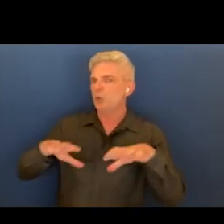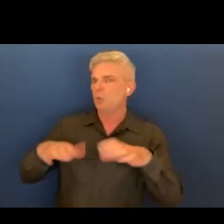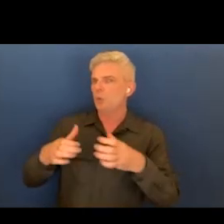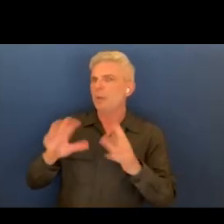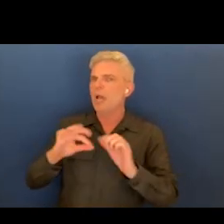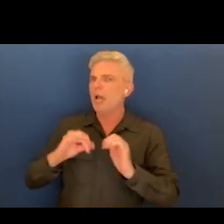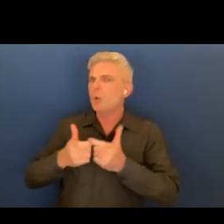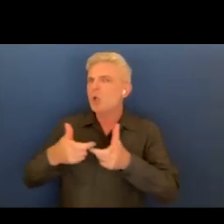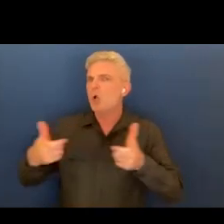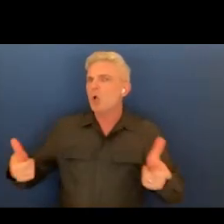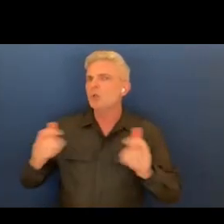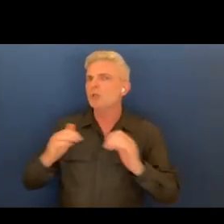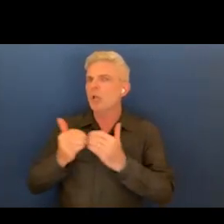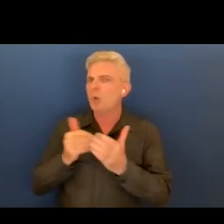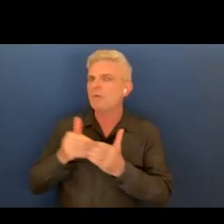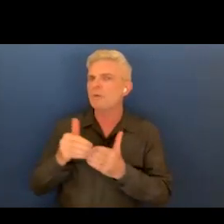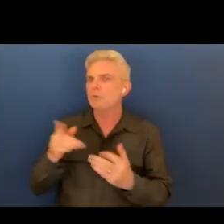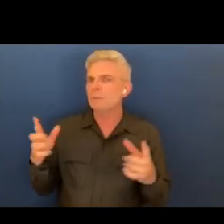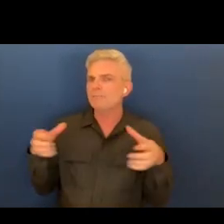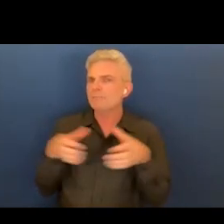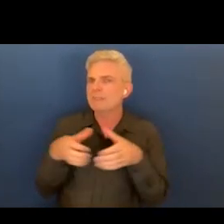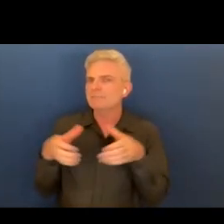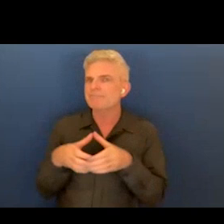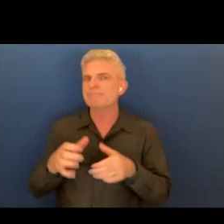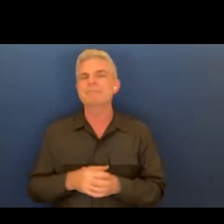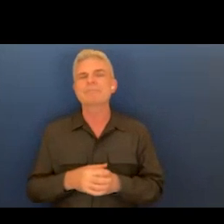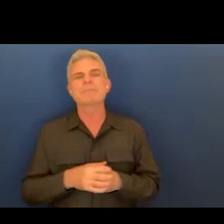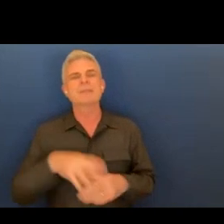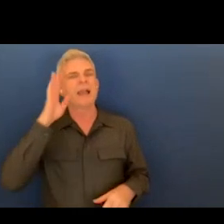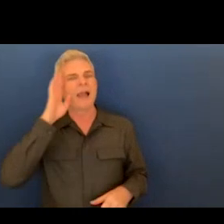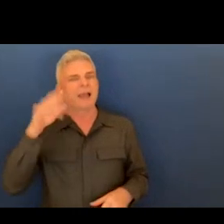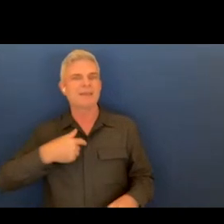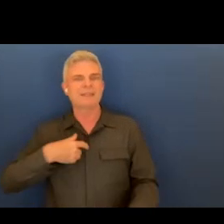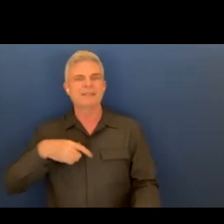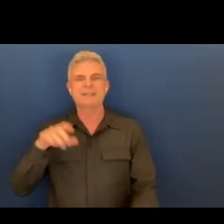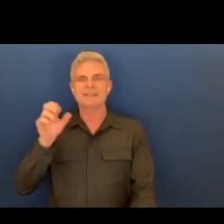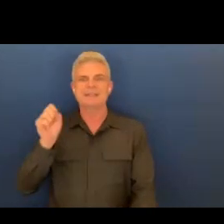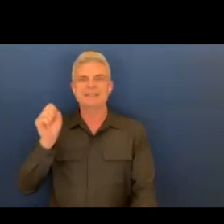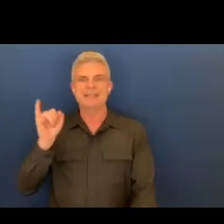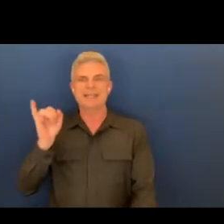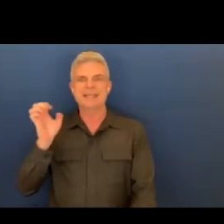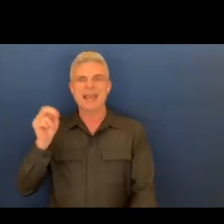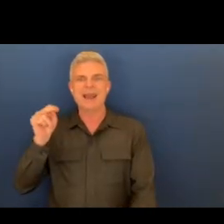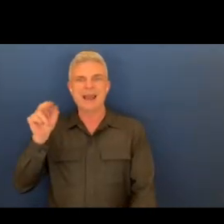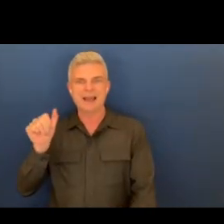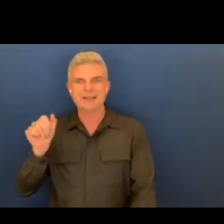the group and how often did you meet? [Sienna Tuinei] Hi—this is Sienna Tuinei